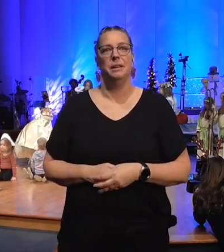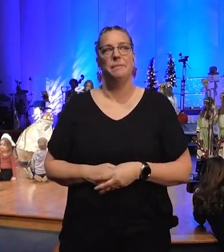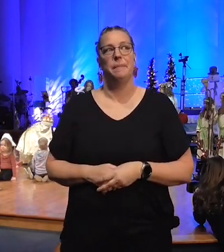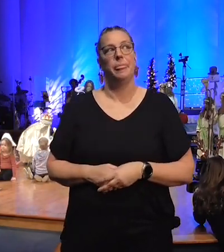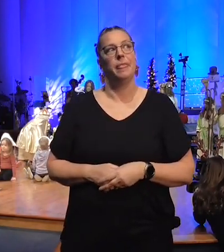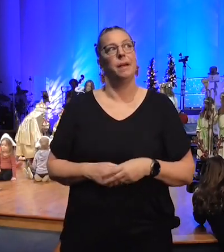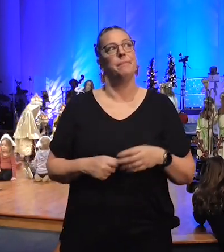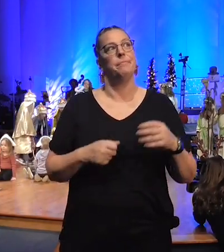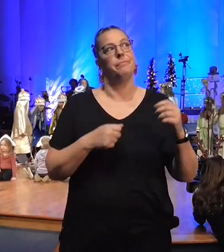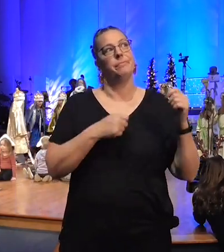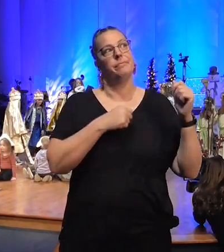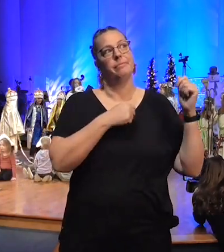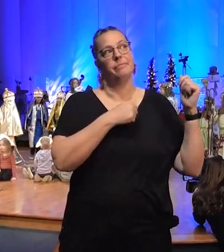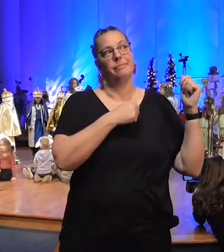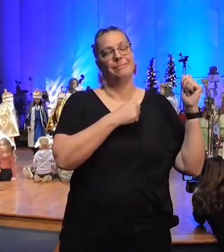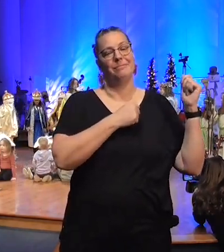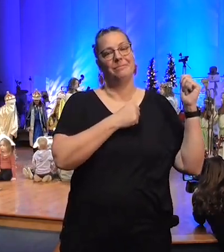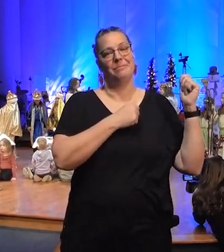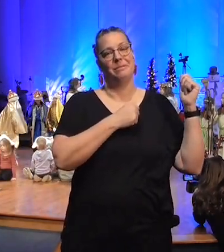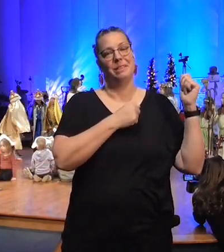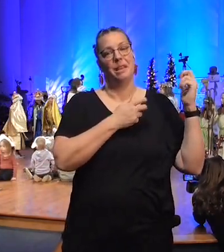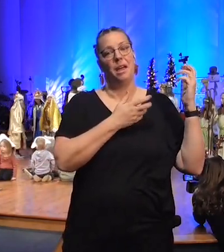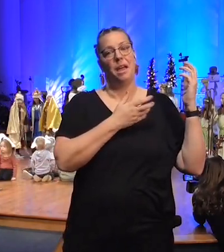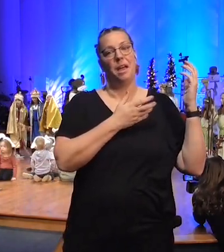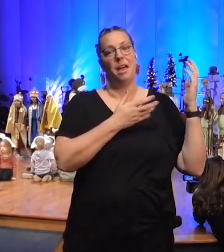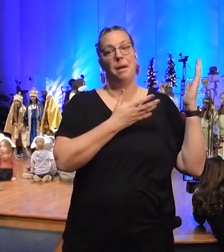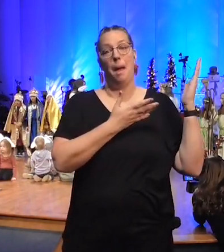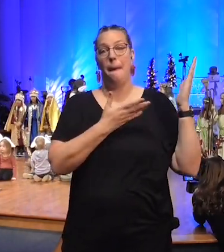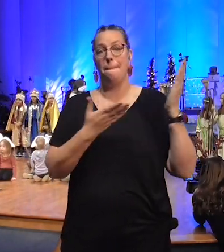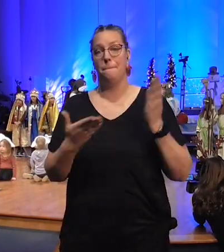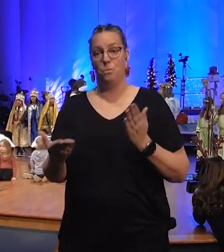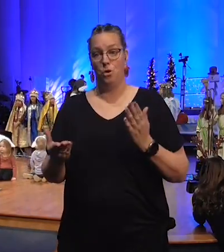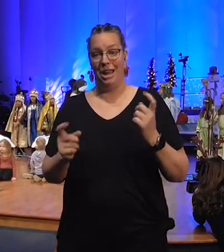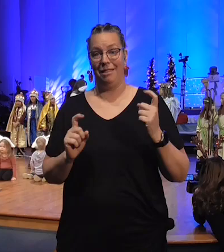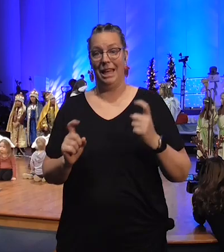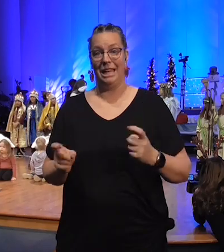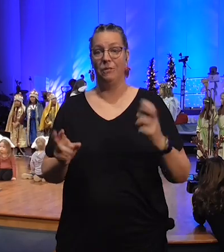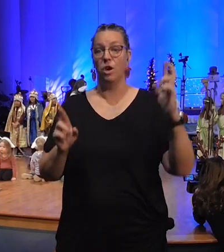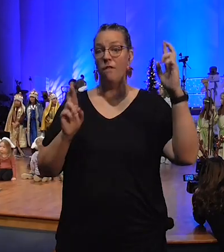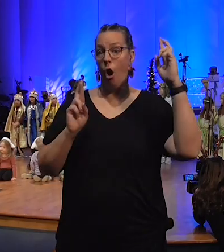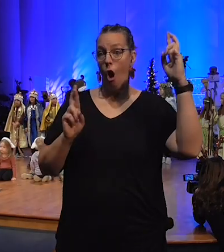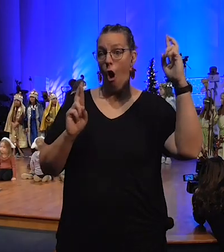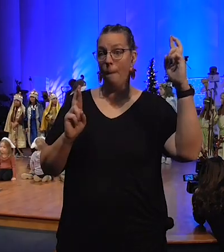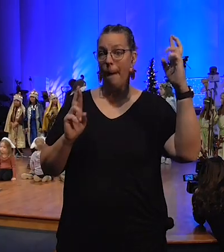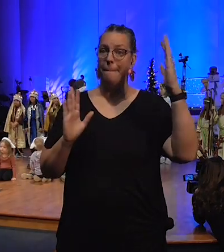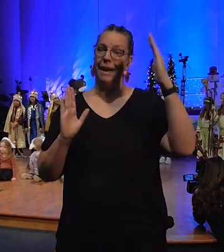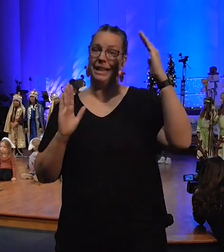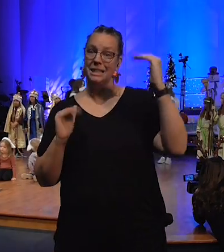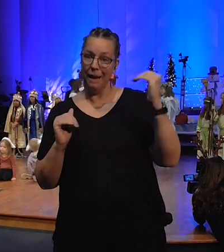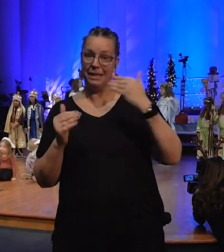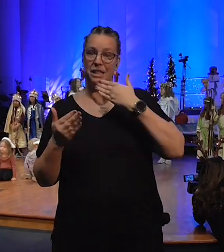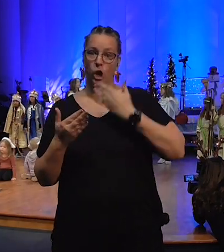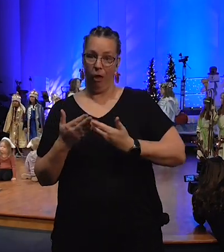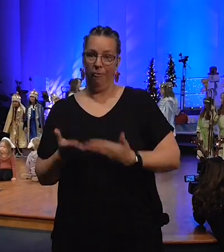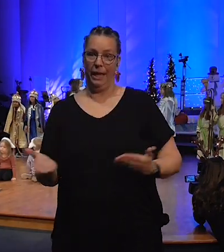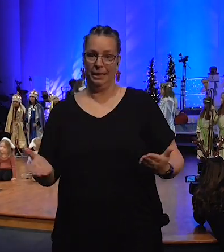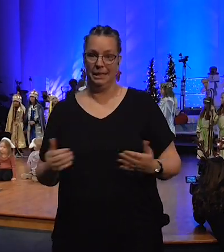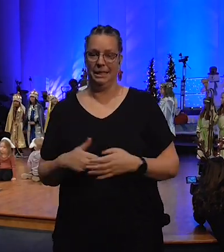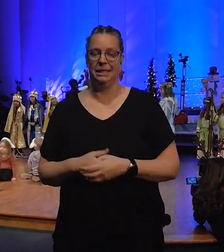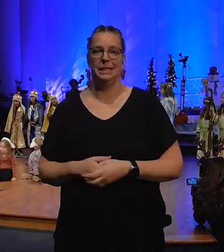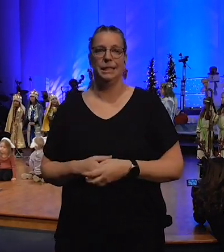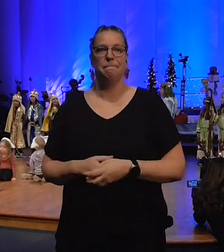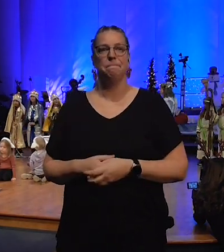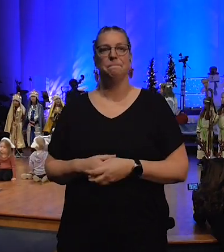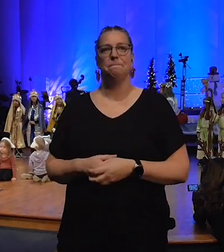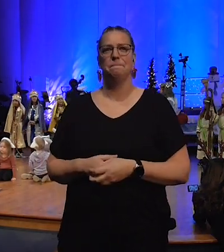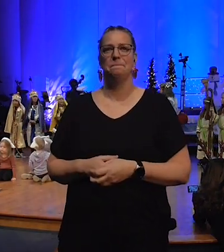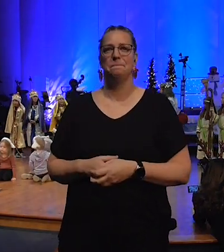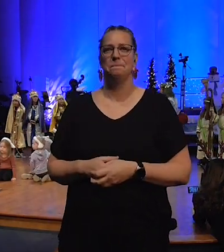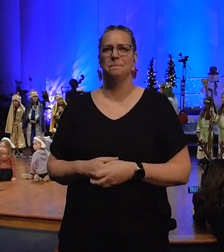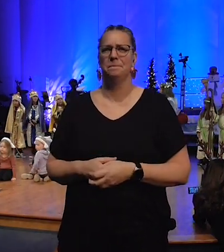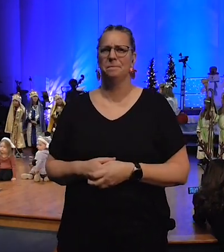understand others I bring the gift of Hope by expecting good